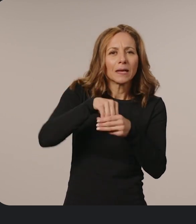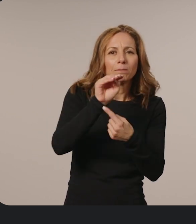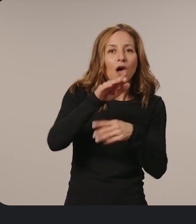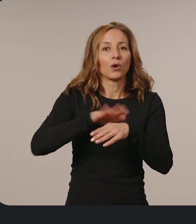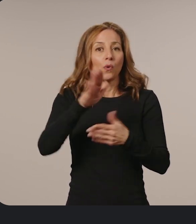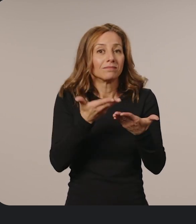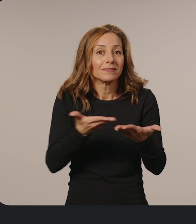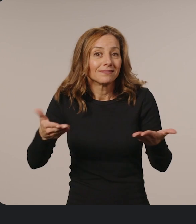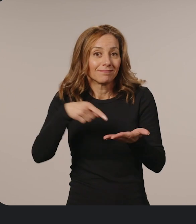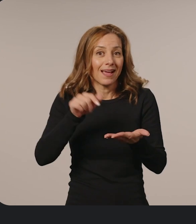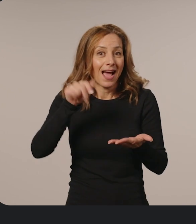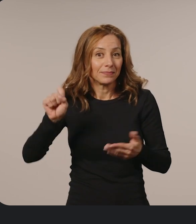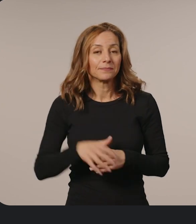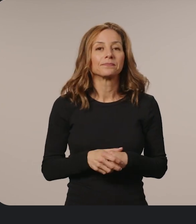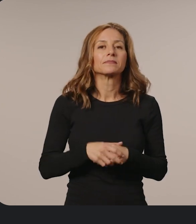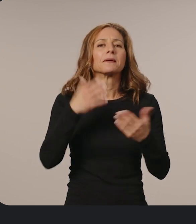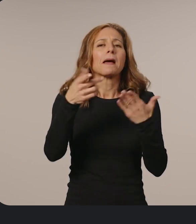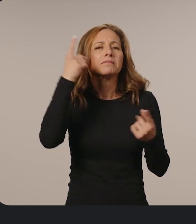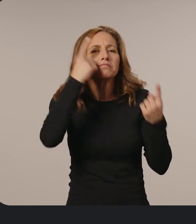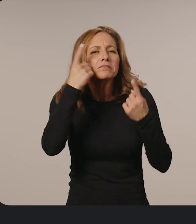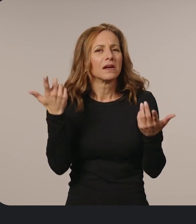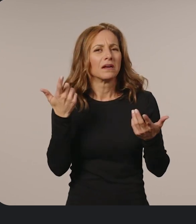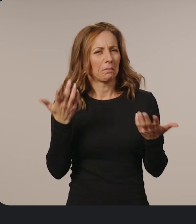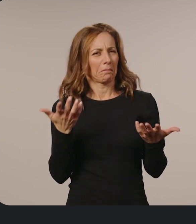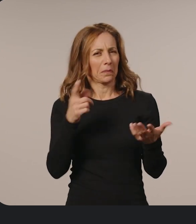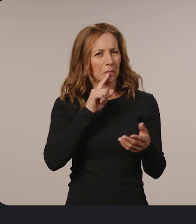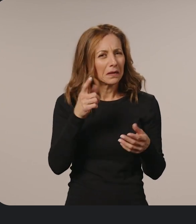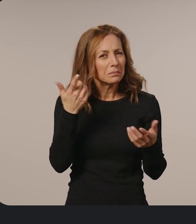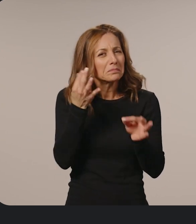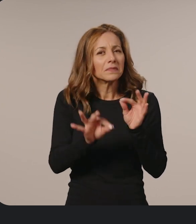into your on-device applications. Now you may be wondering, isn't it just